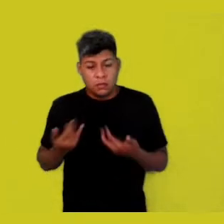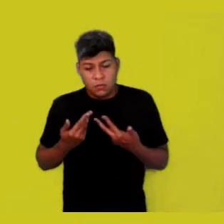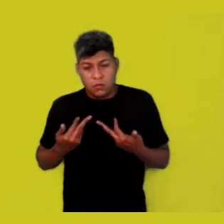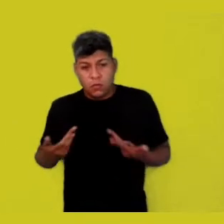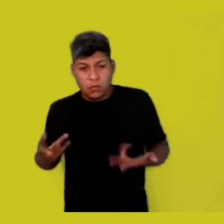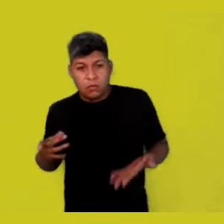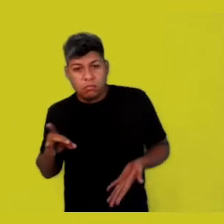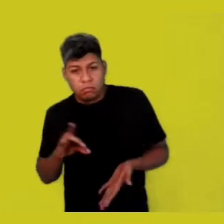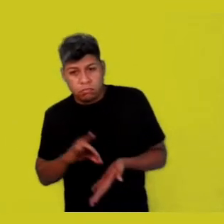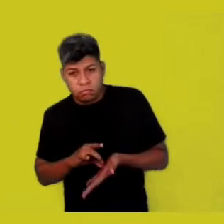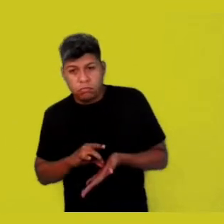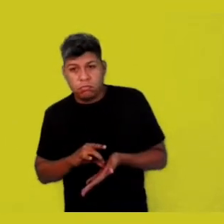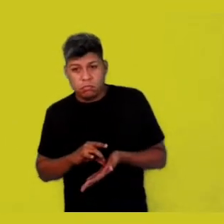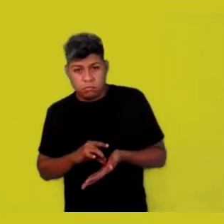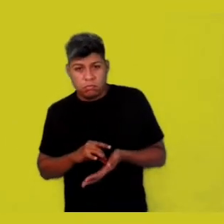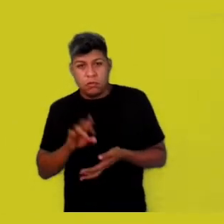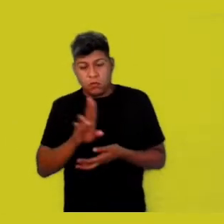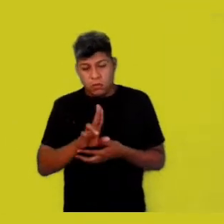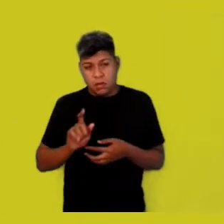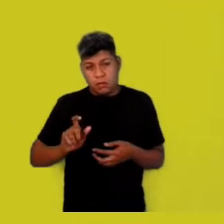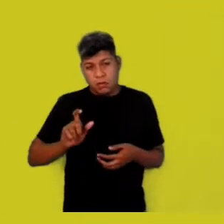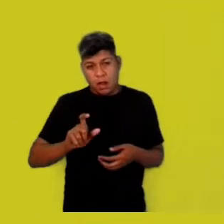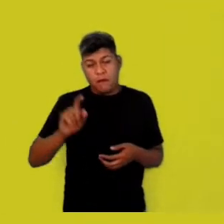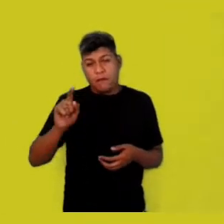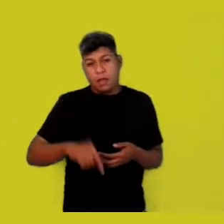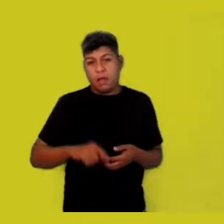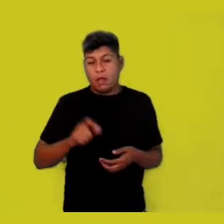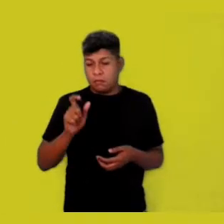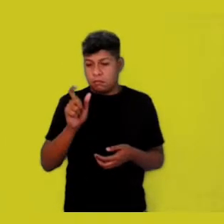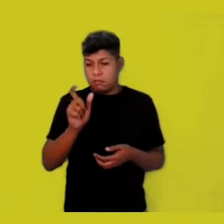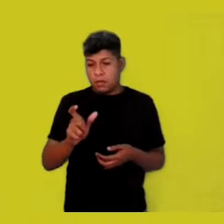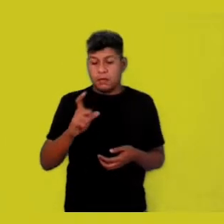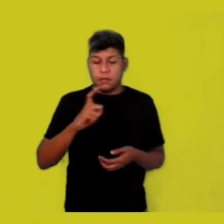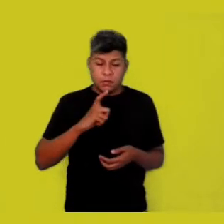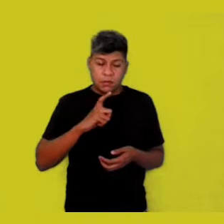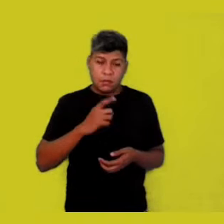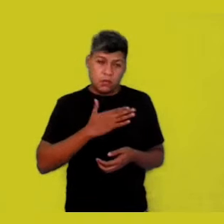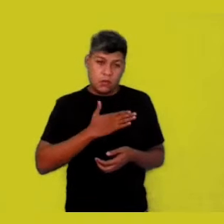I’ll use this word I enjoy very much,